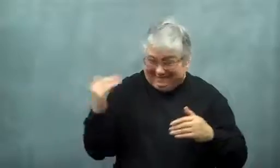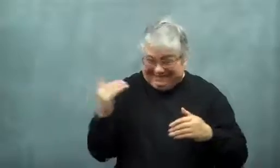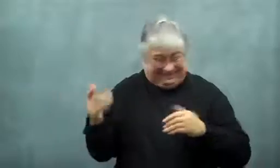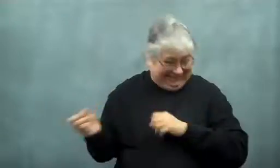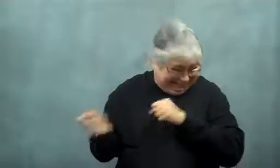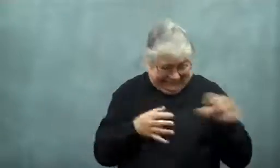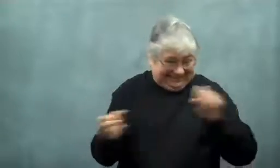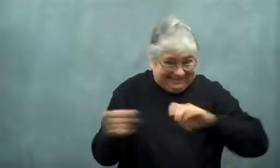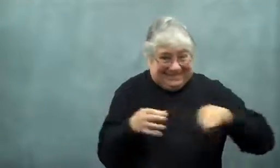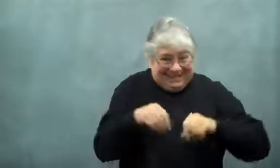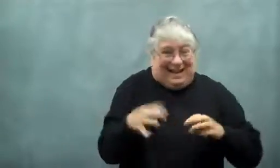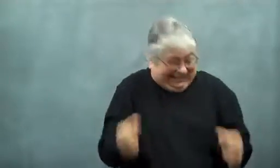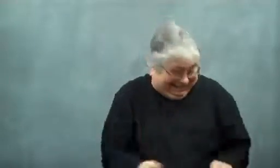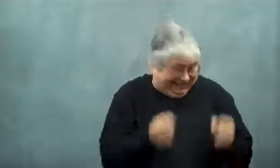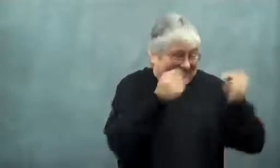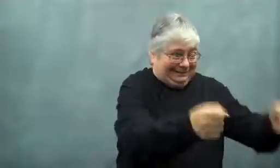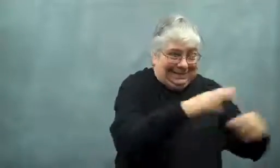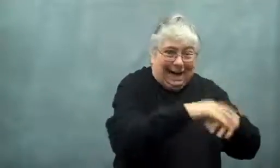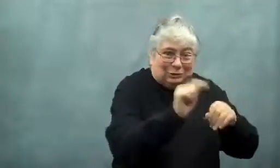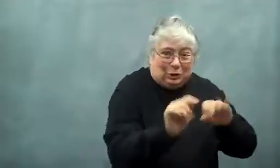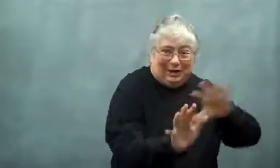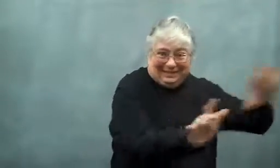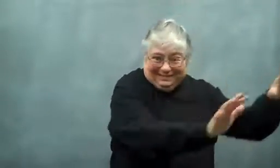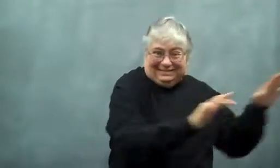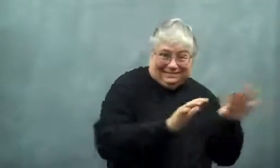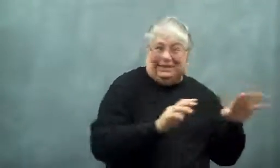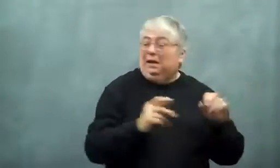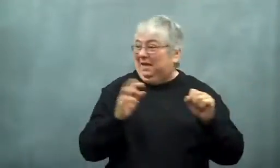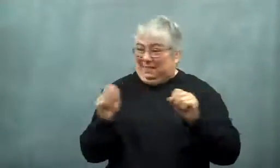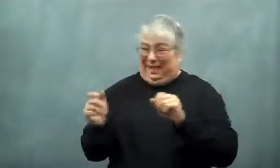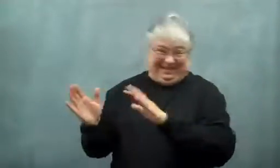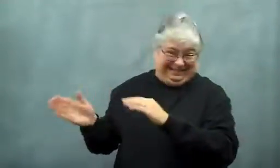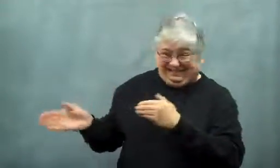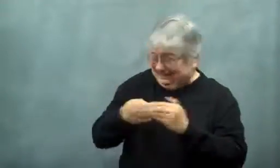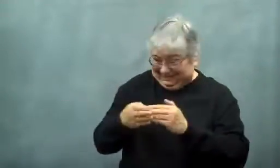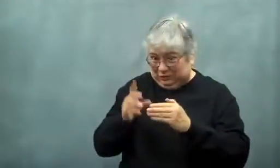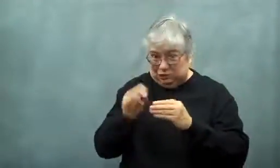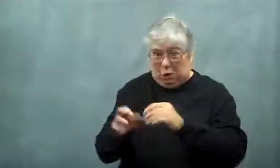She got them in there, and put one child up on the toilet.